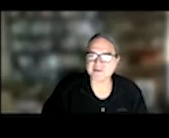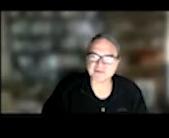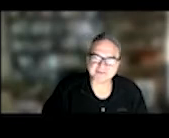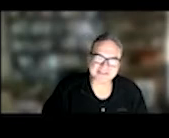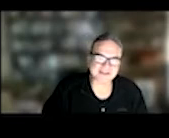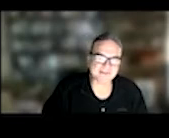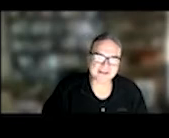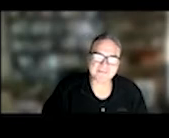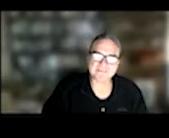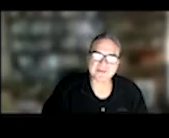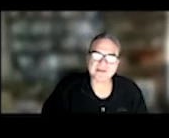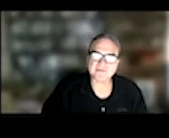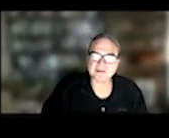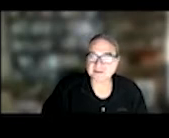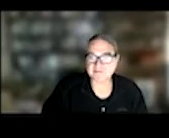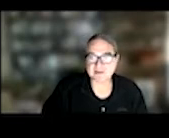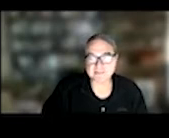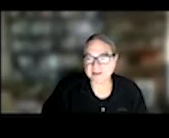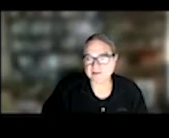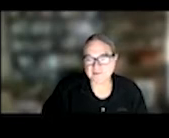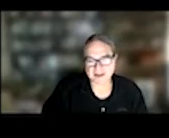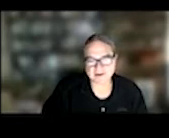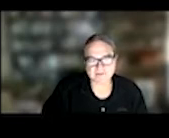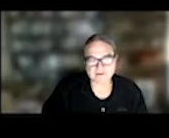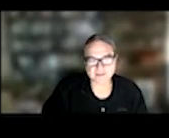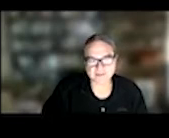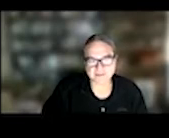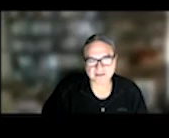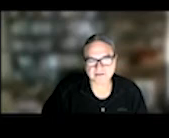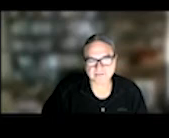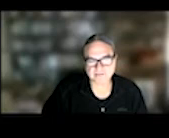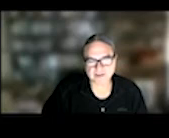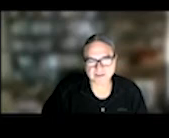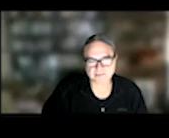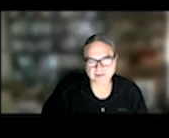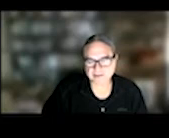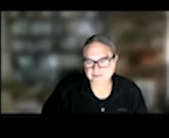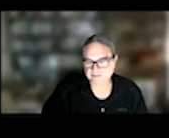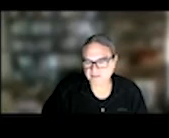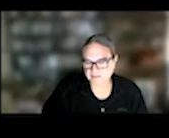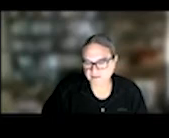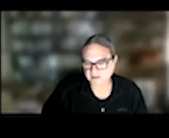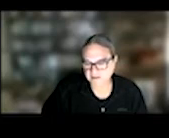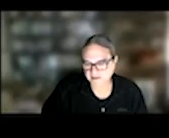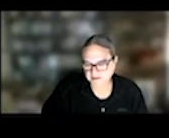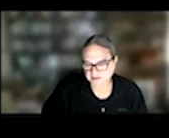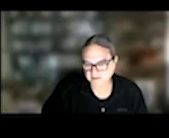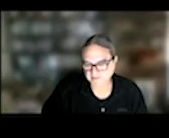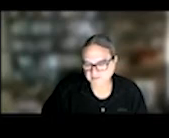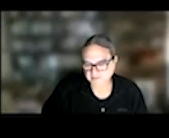therapy, speech therapy. We also need respite care for caregivers I see a lot of my relatives and uh